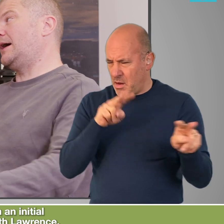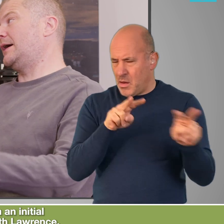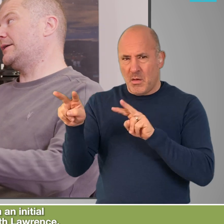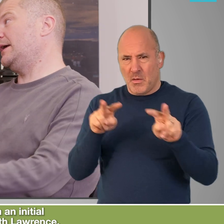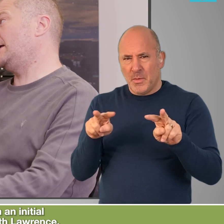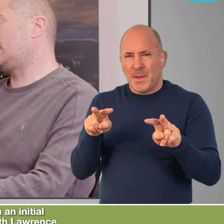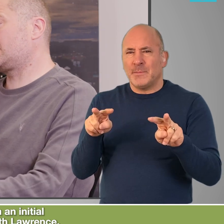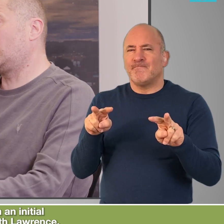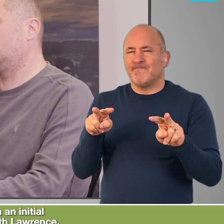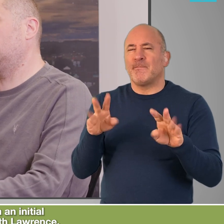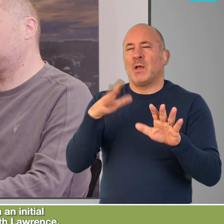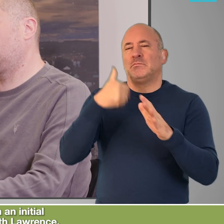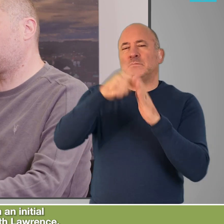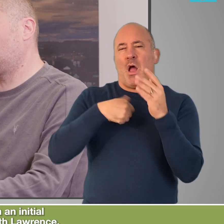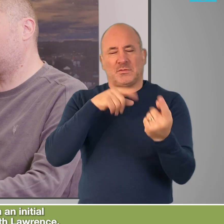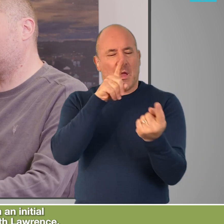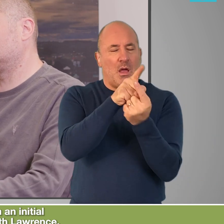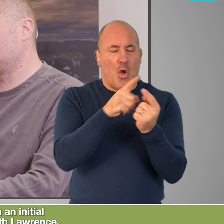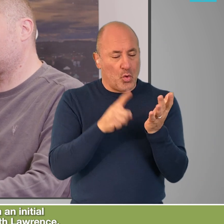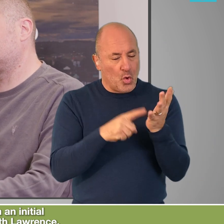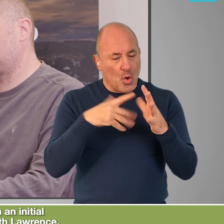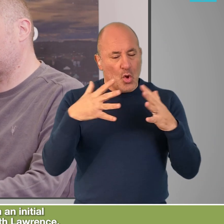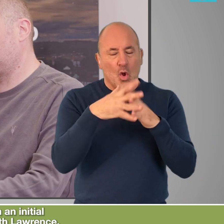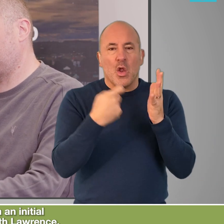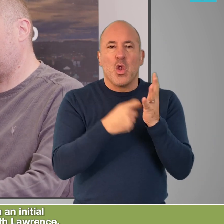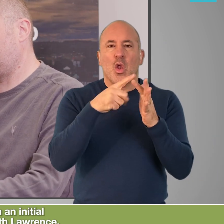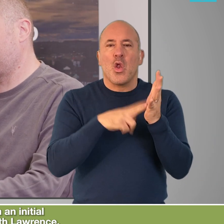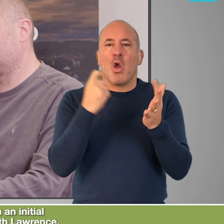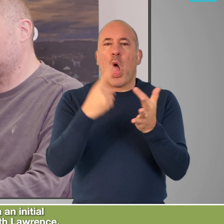And it started from an initial conversation I had with Lawrence,